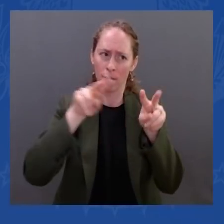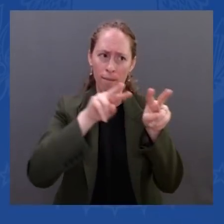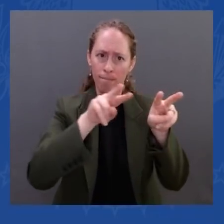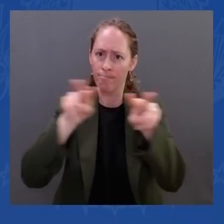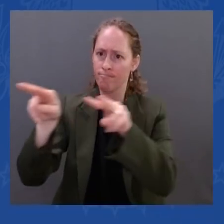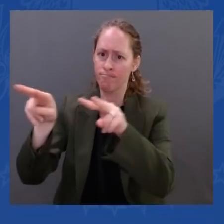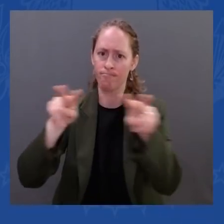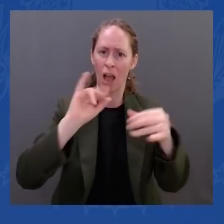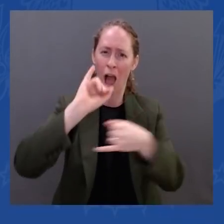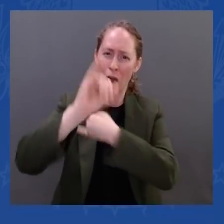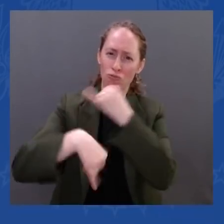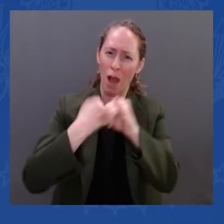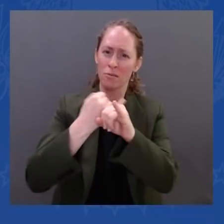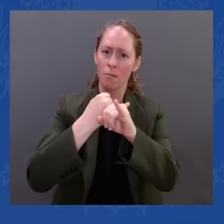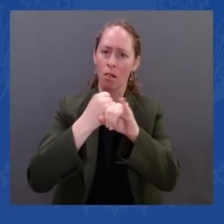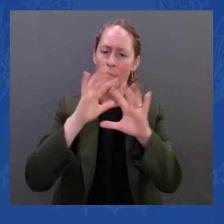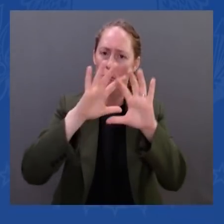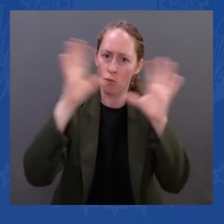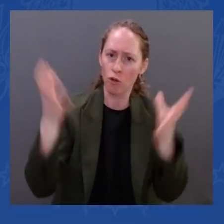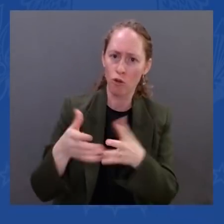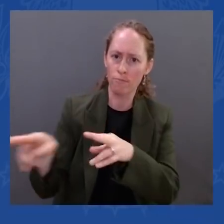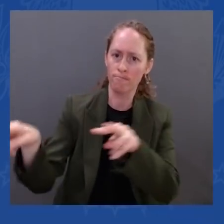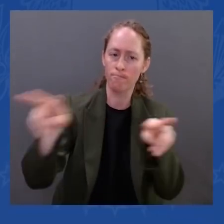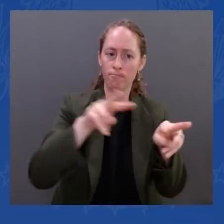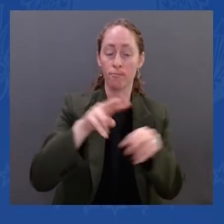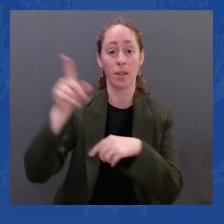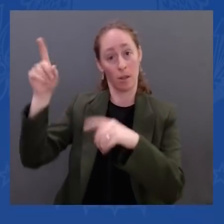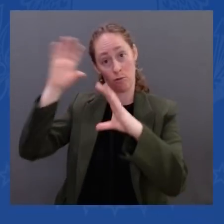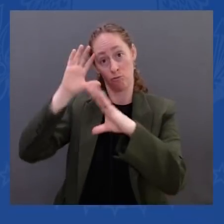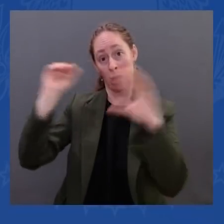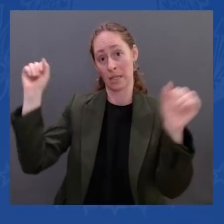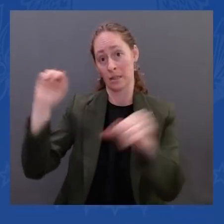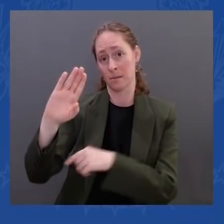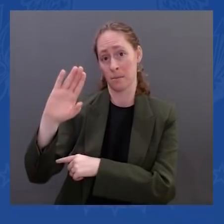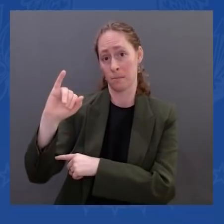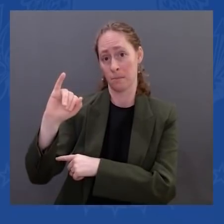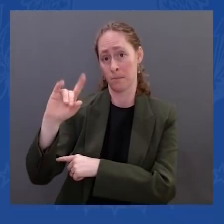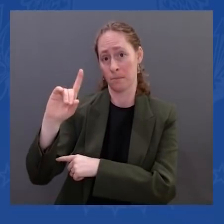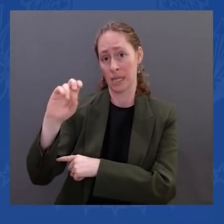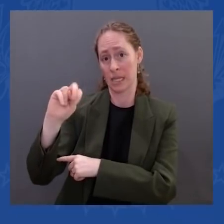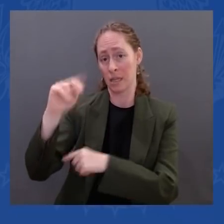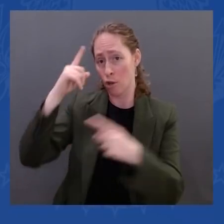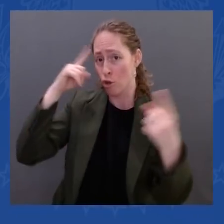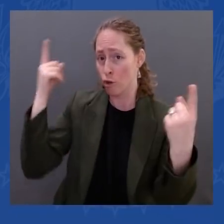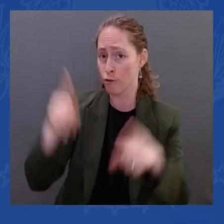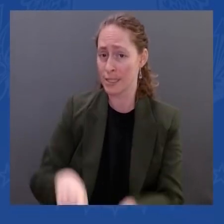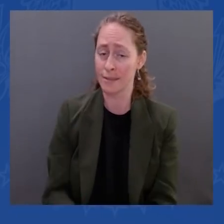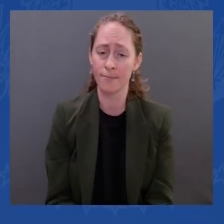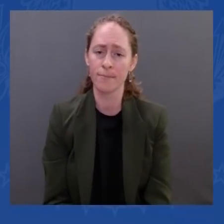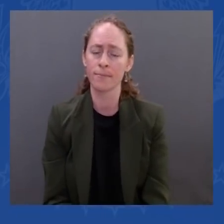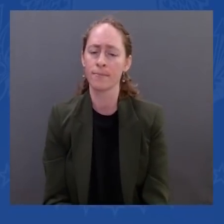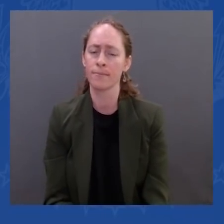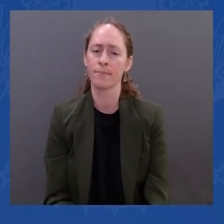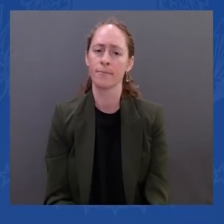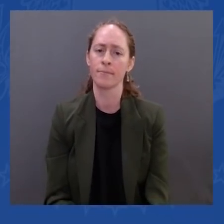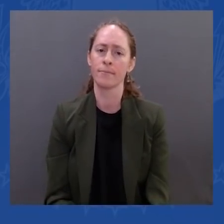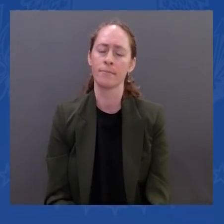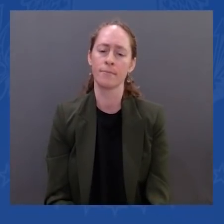The President stated that the United States will support Japan becoming a permanent member